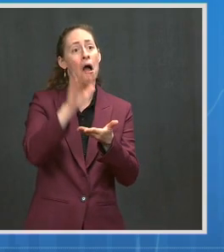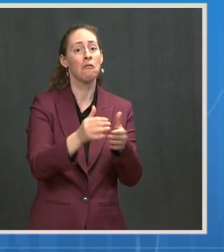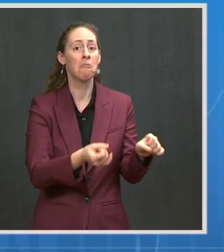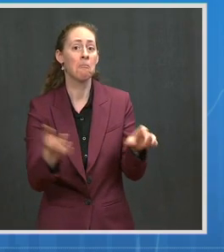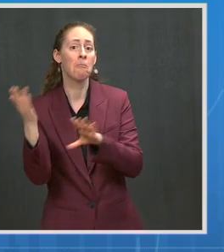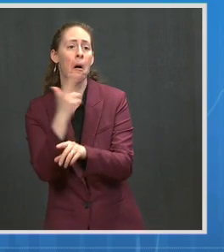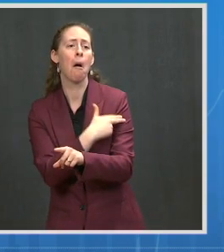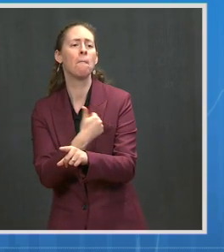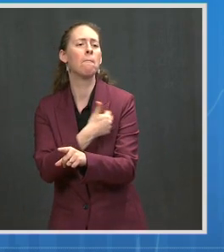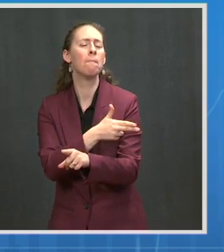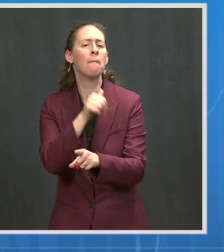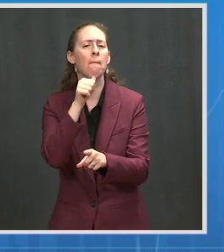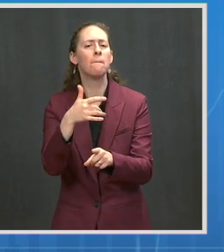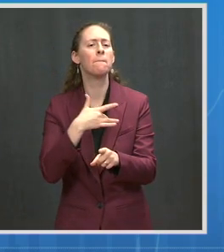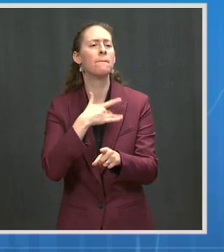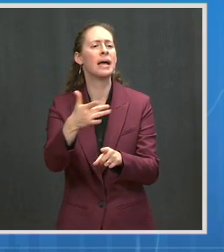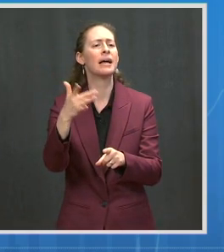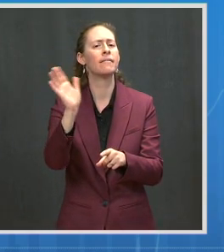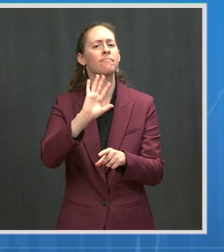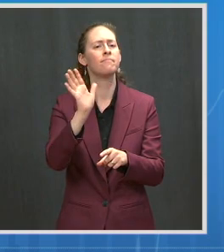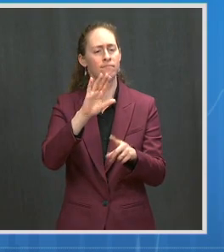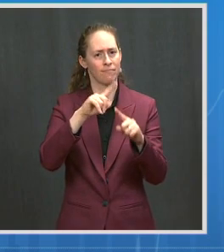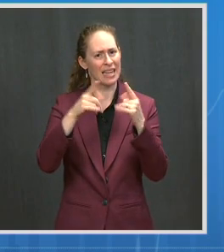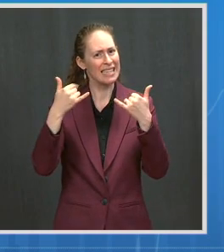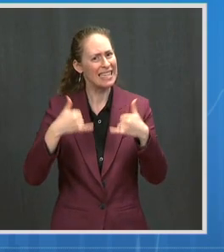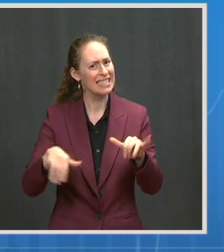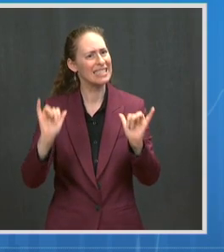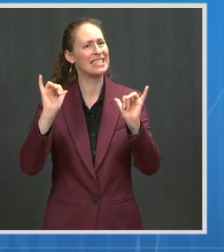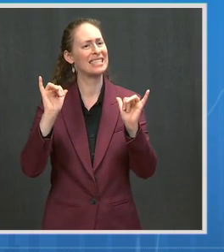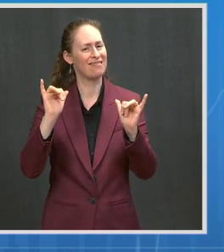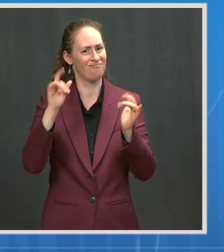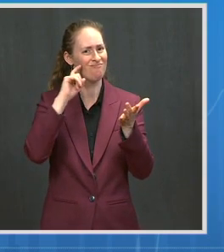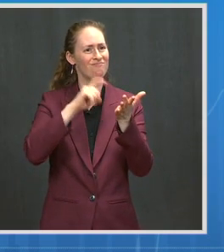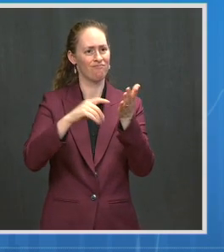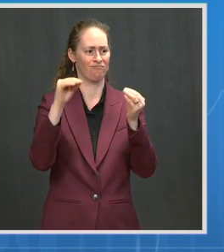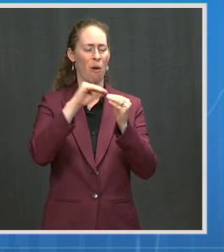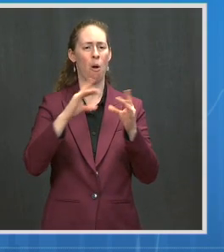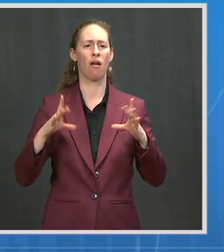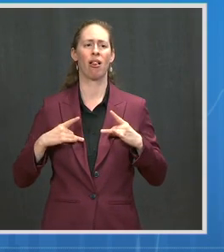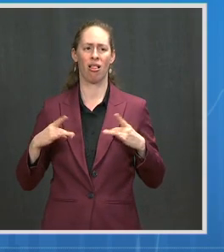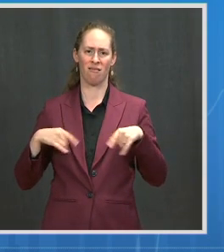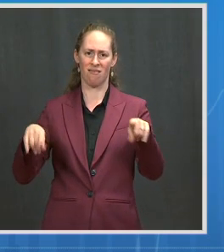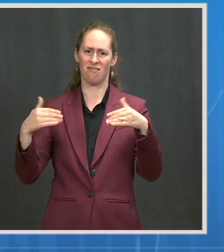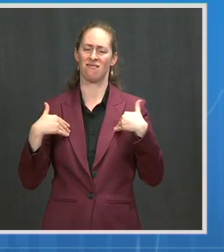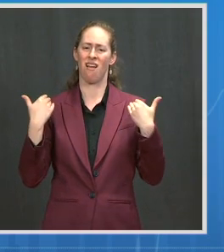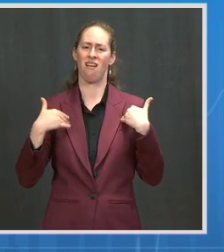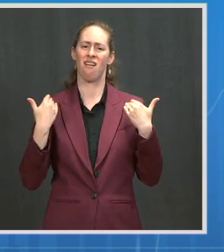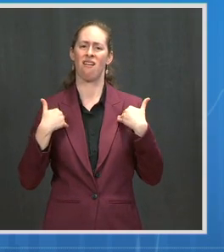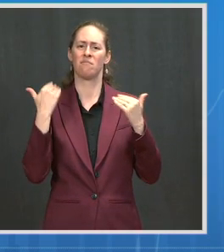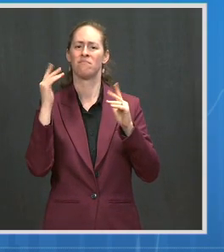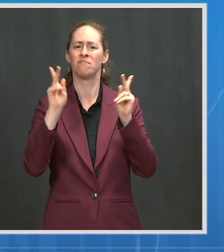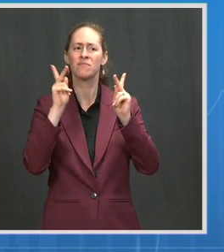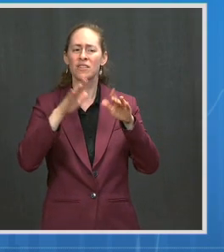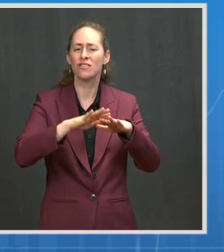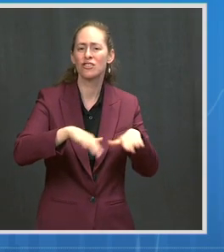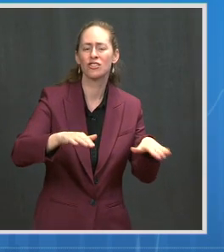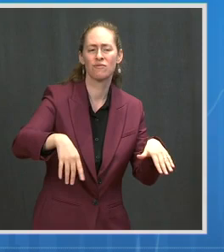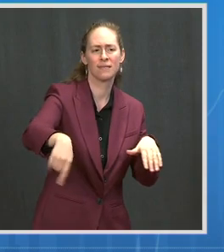More than 1 in 3 COVID hospitalizations are people younger than age 50. But there is excellent news.